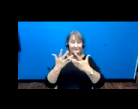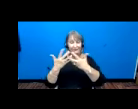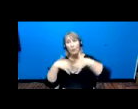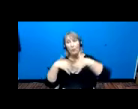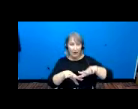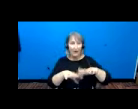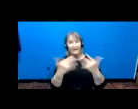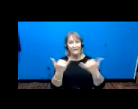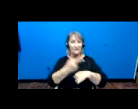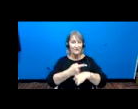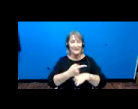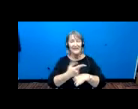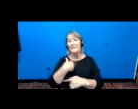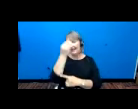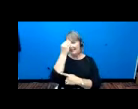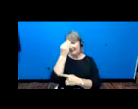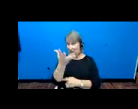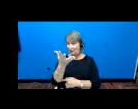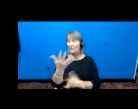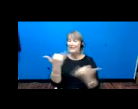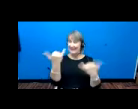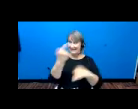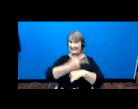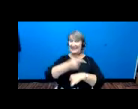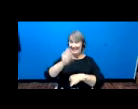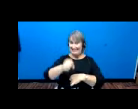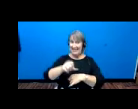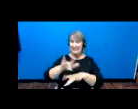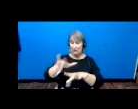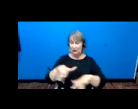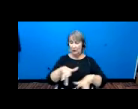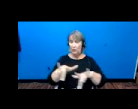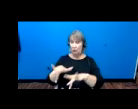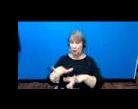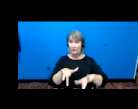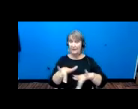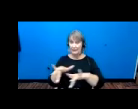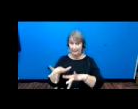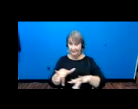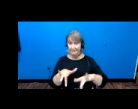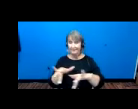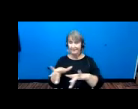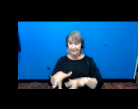Wanted to let you know, just a reminder that today's webinar is being recorded. The webinar recording, the transcript,